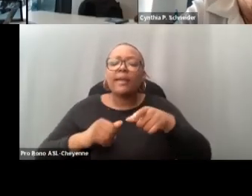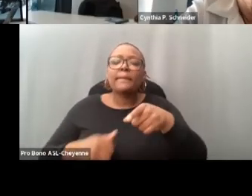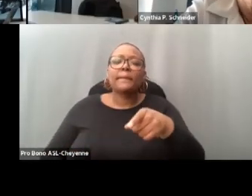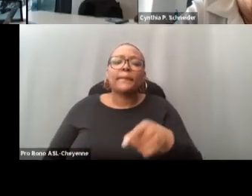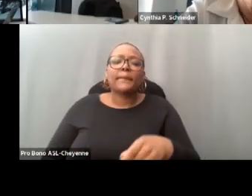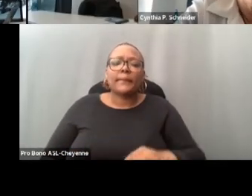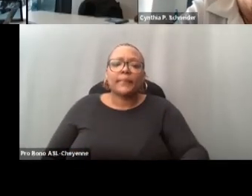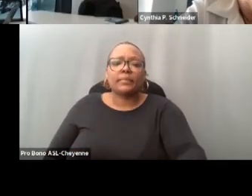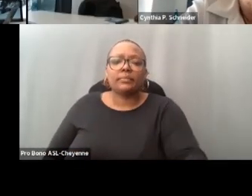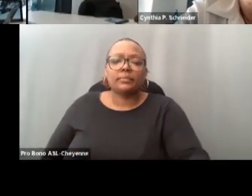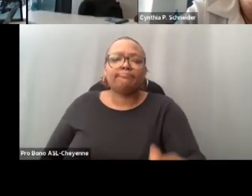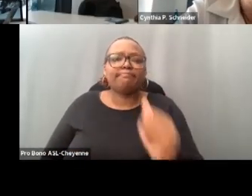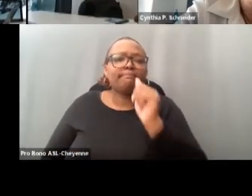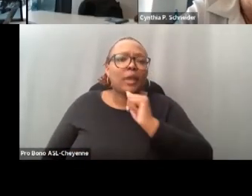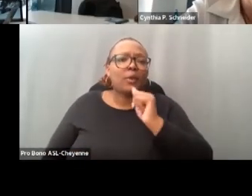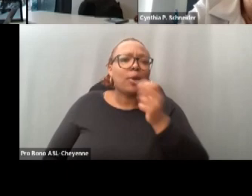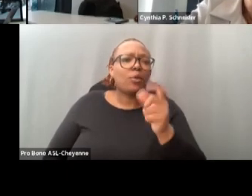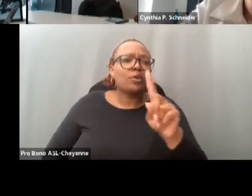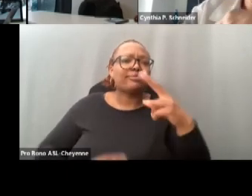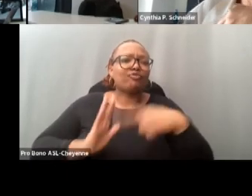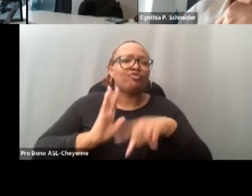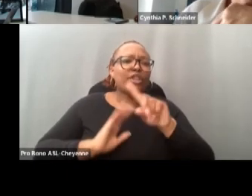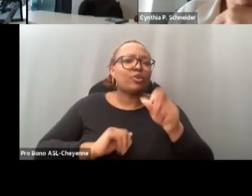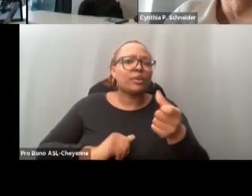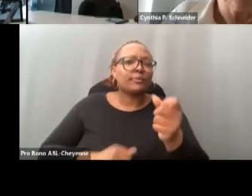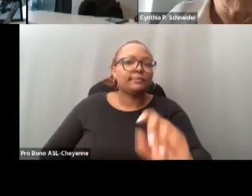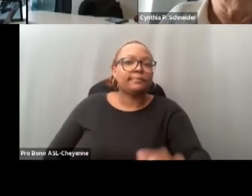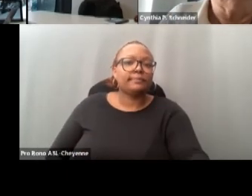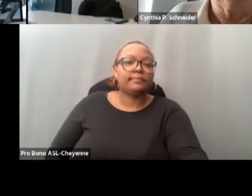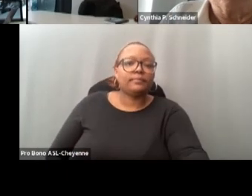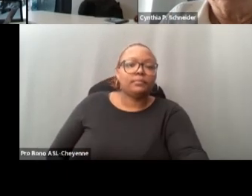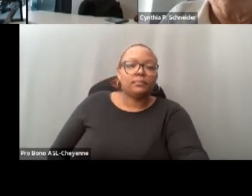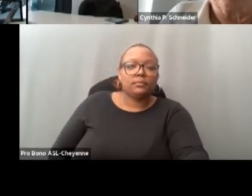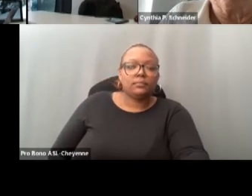Just bear with us for one second here if you should...